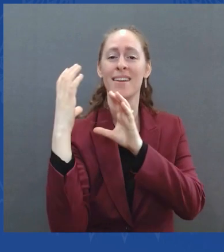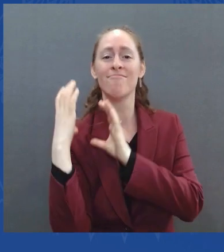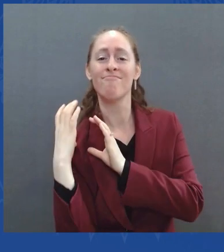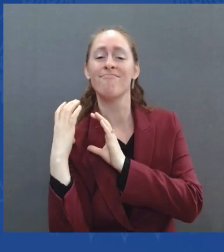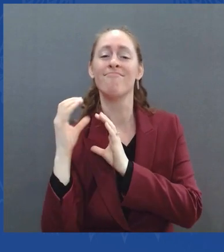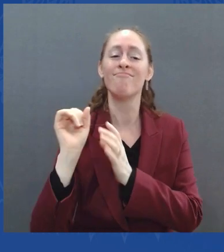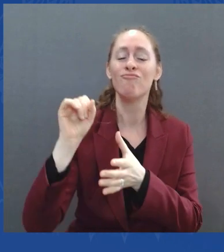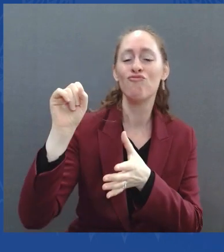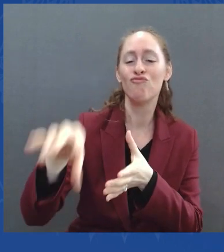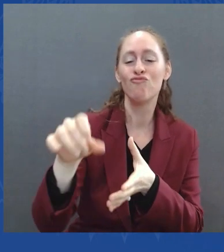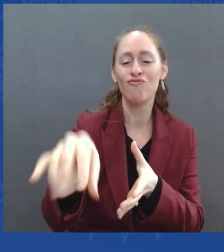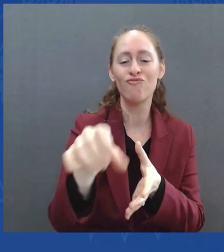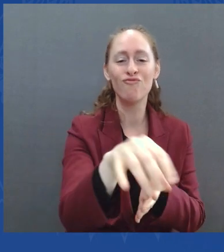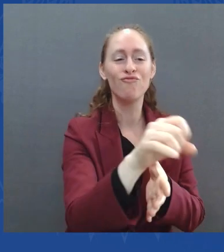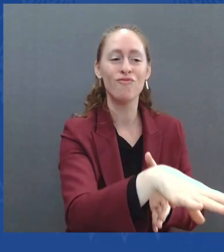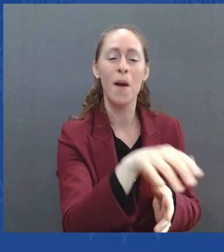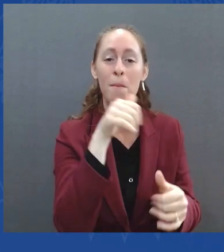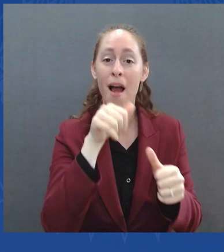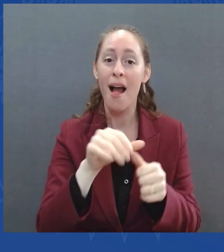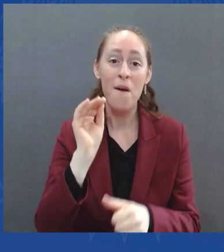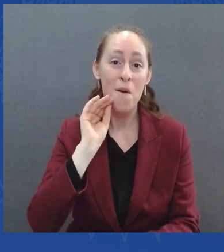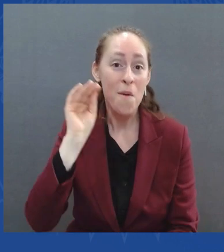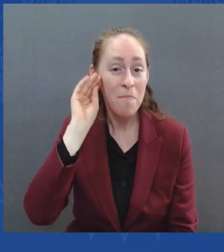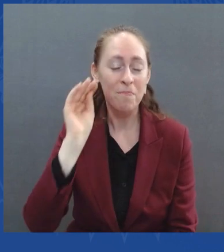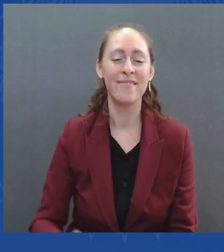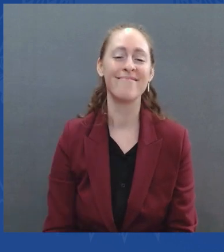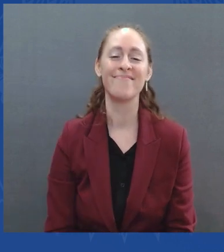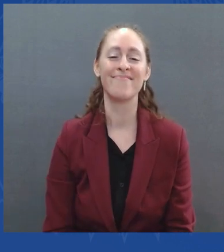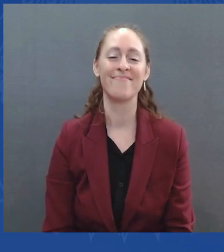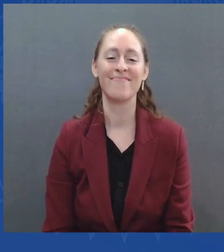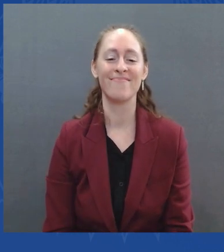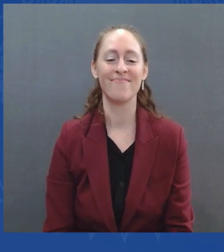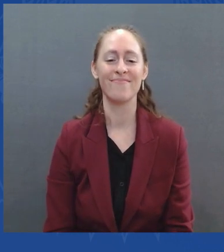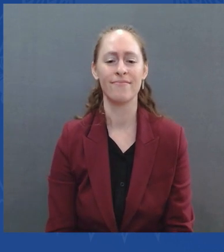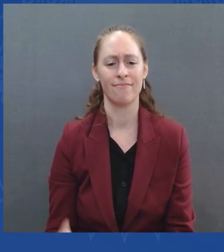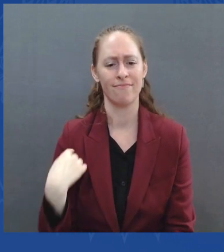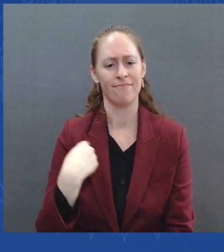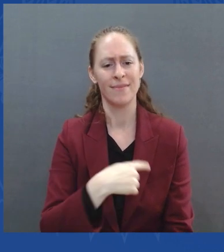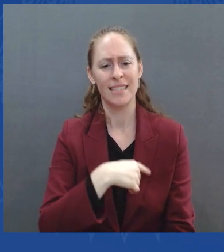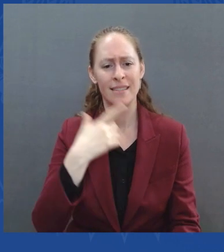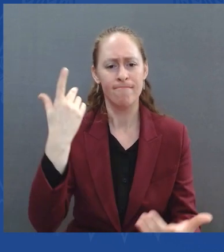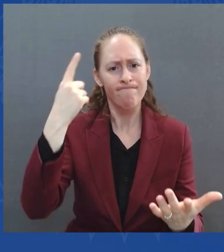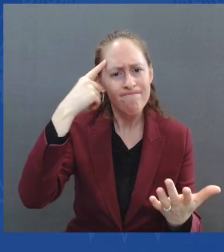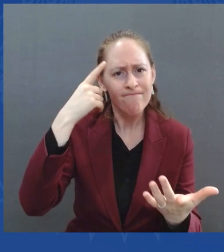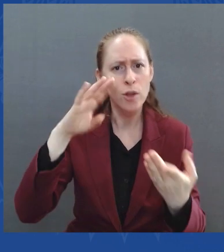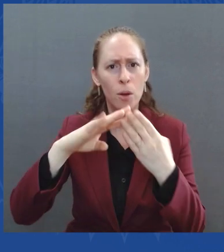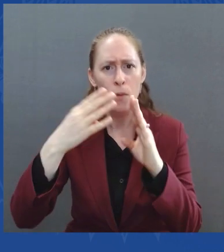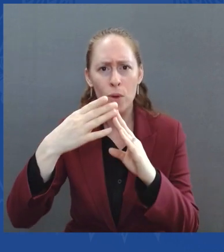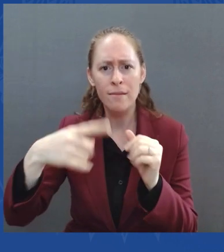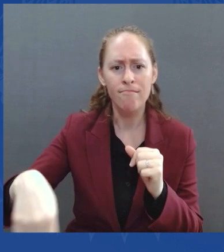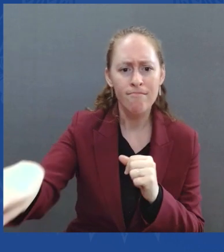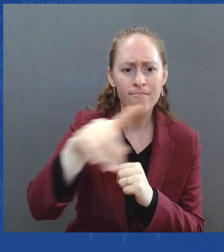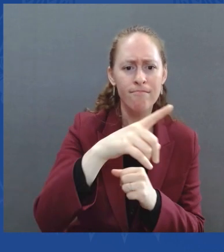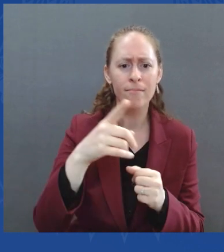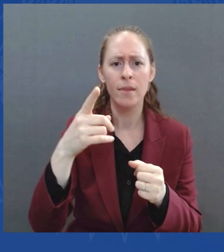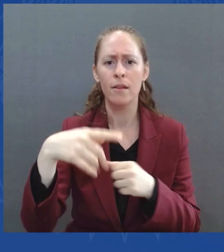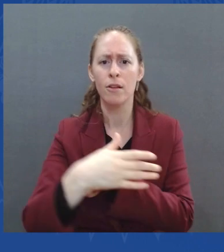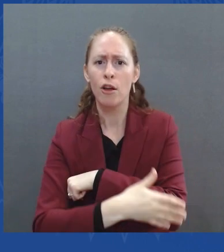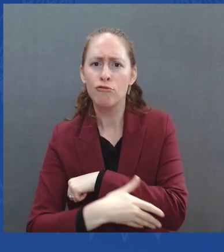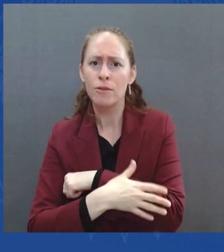Service to our communities and service to our country. That is the spirit of letter carriers in recent years,